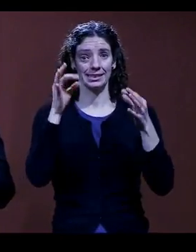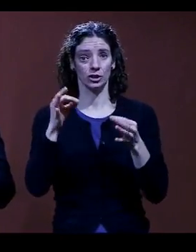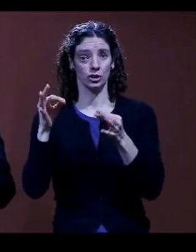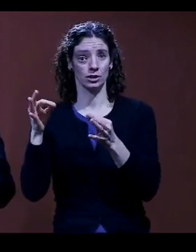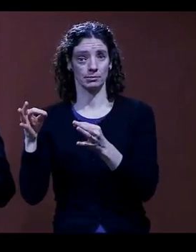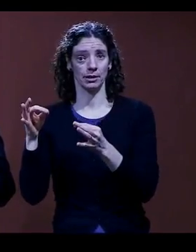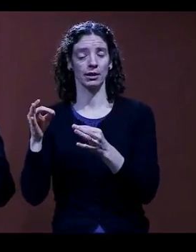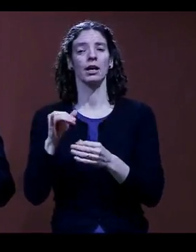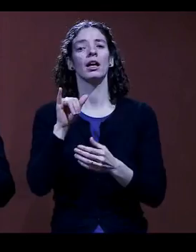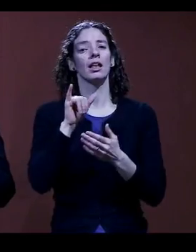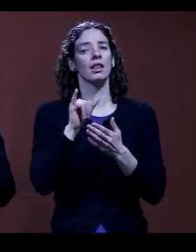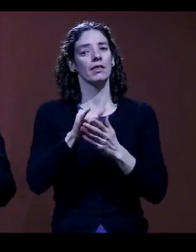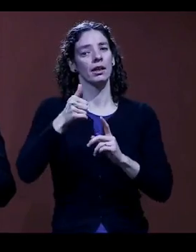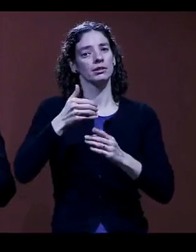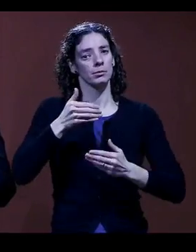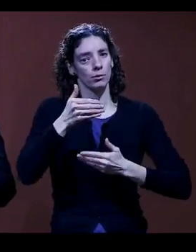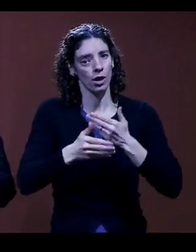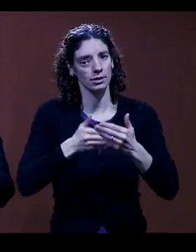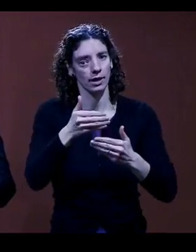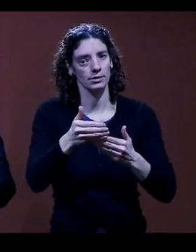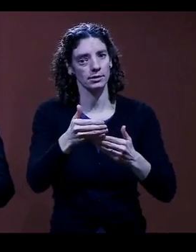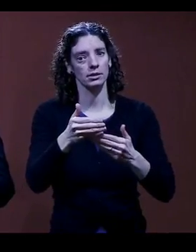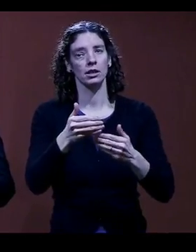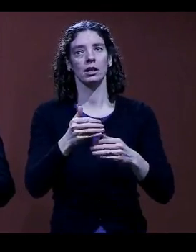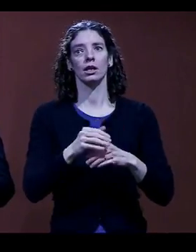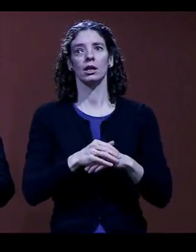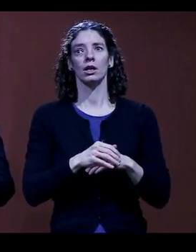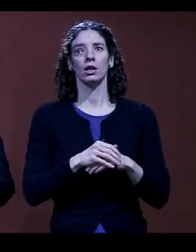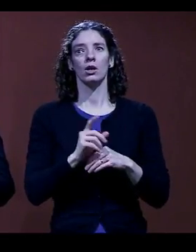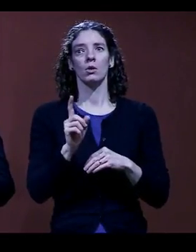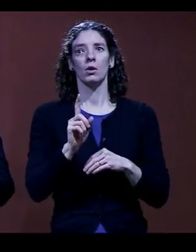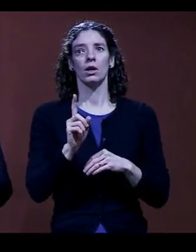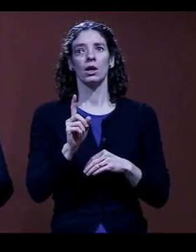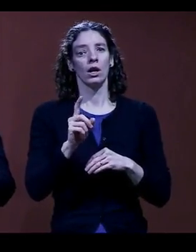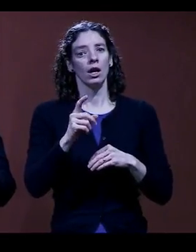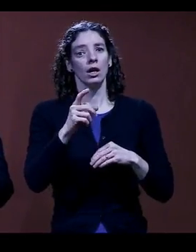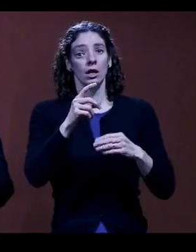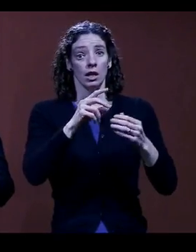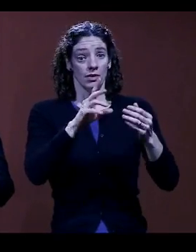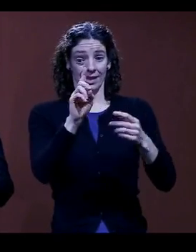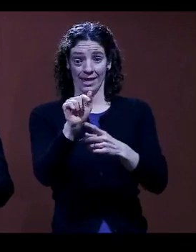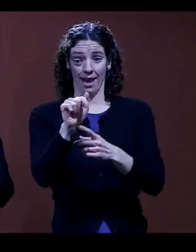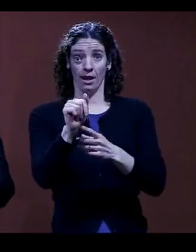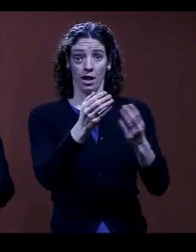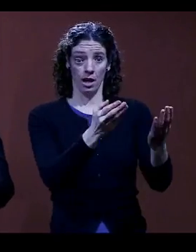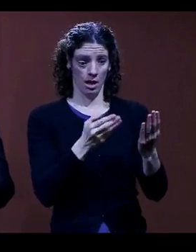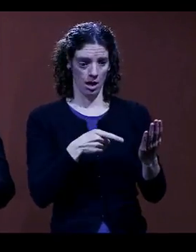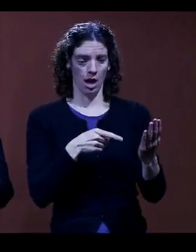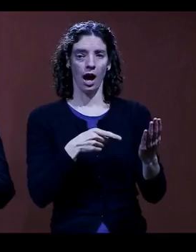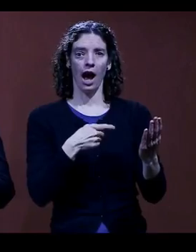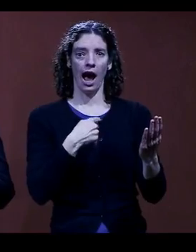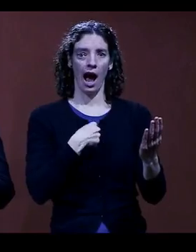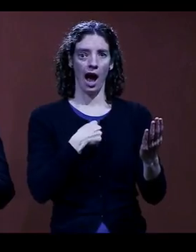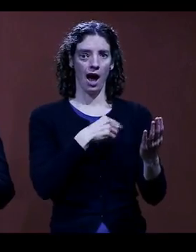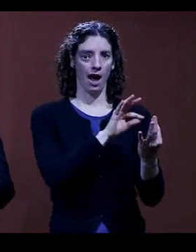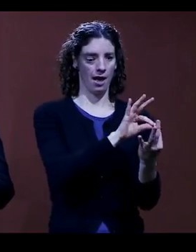you make meaning of the data within your context, whether that be the state-context,